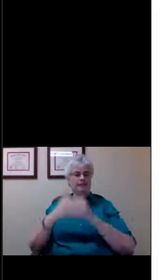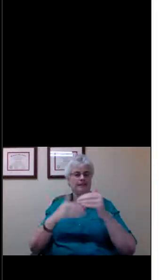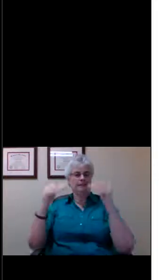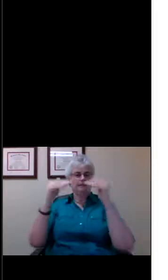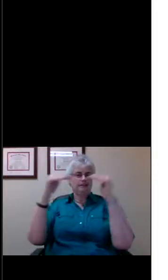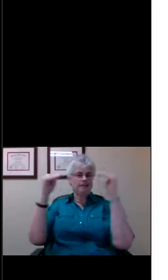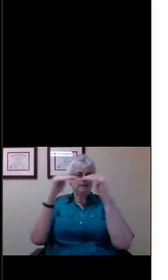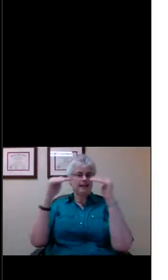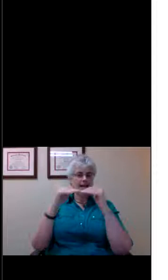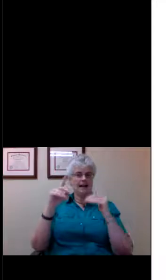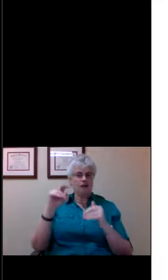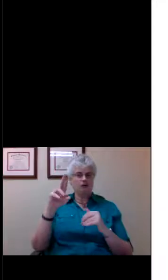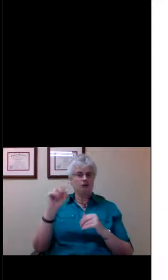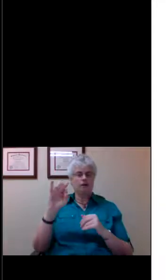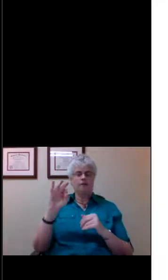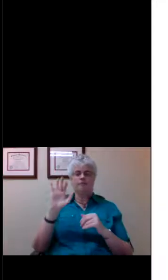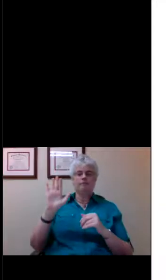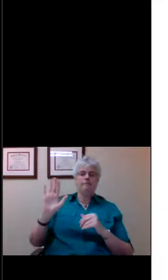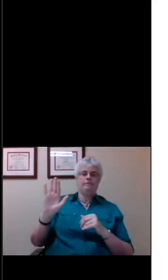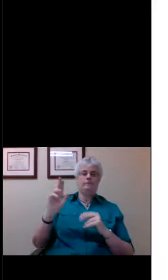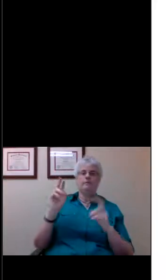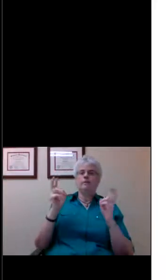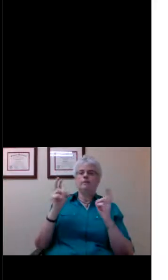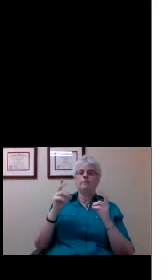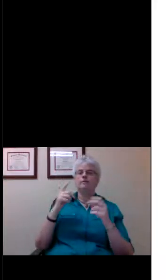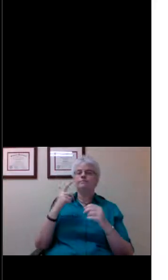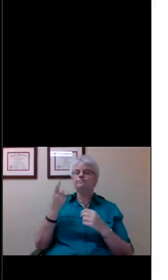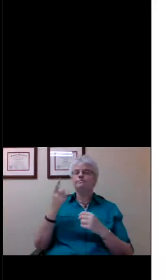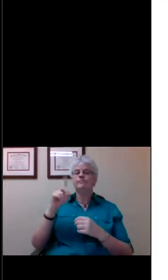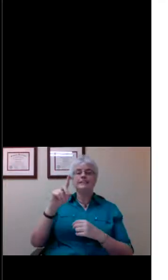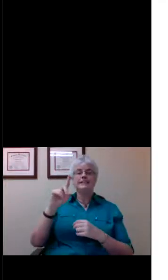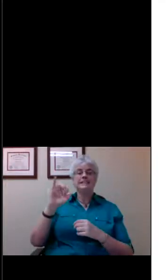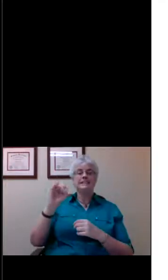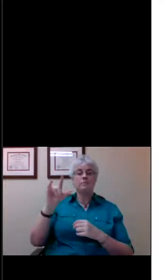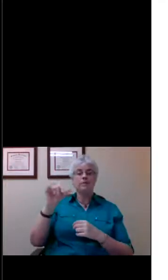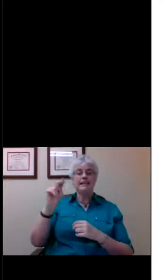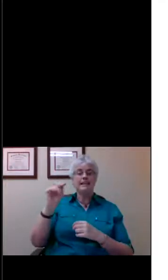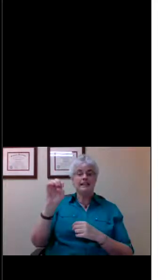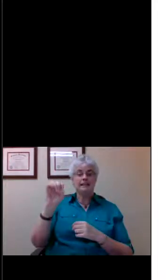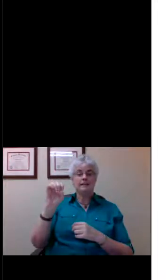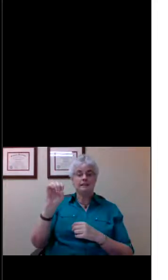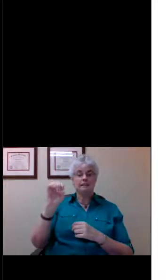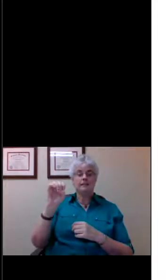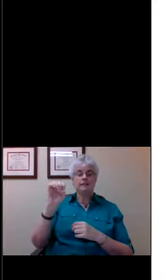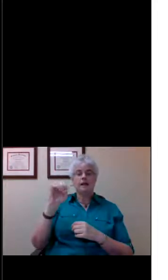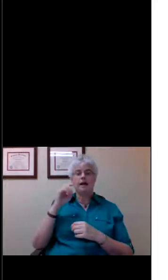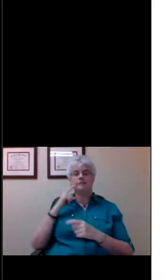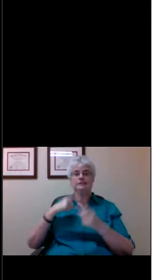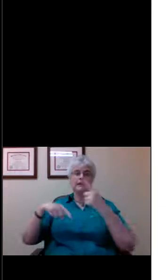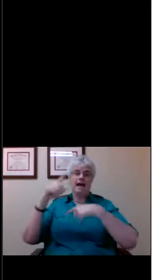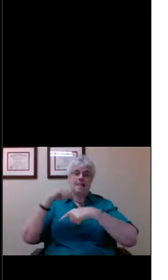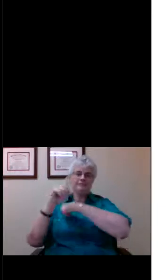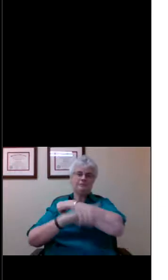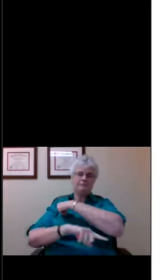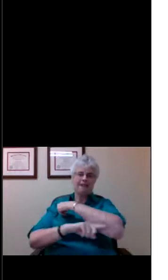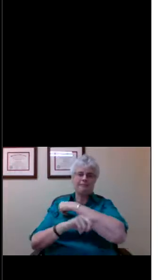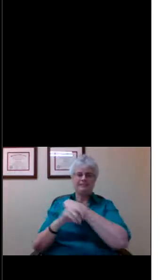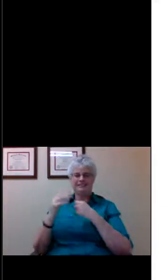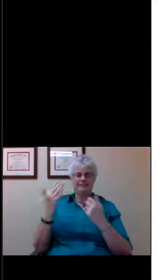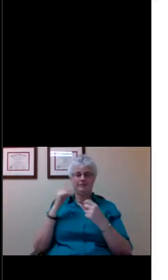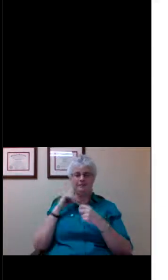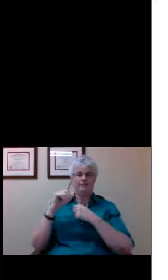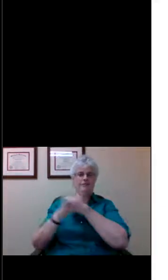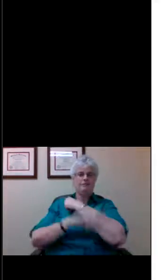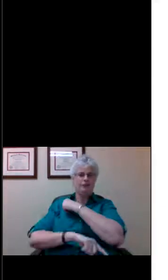their processes and there are layers of discipline. And I'm gonna say